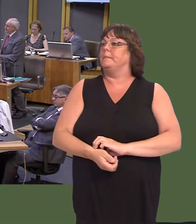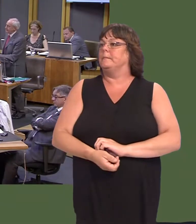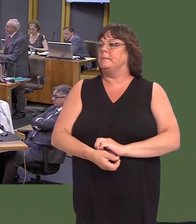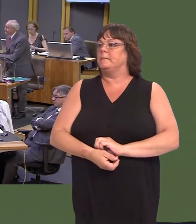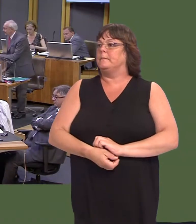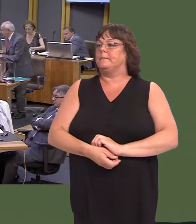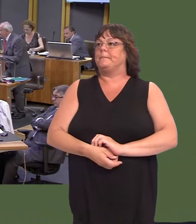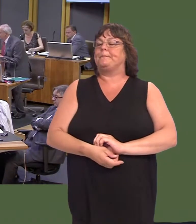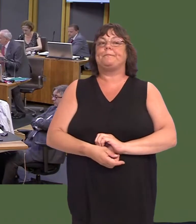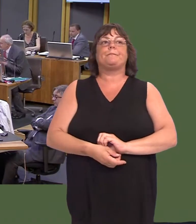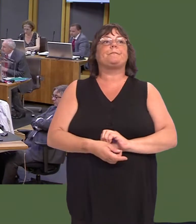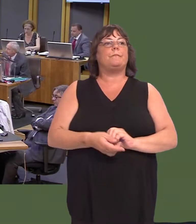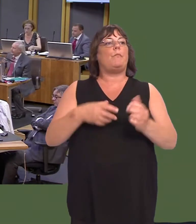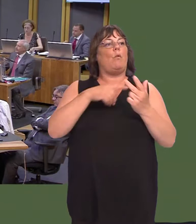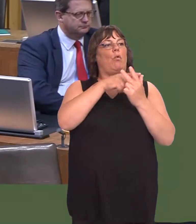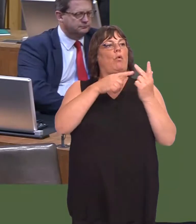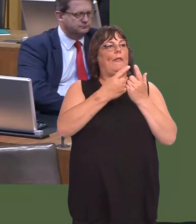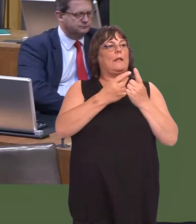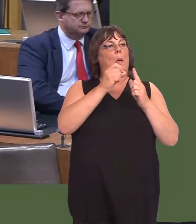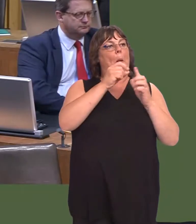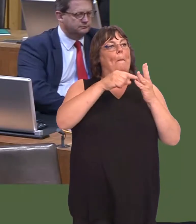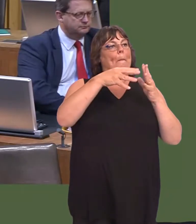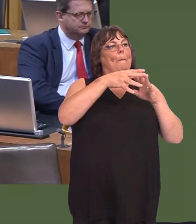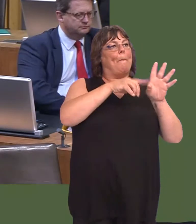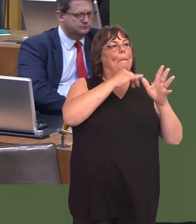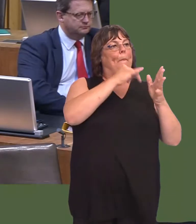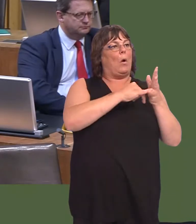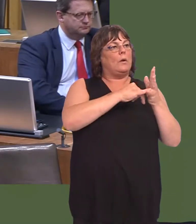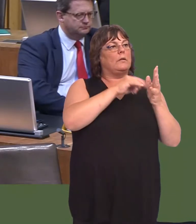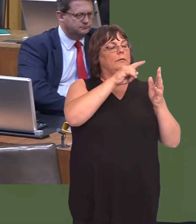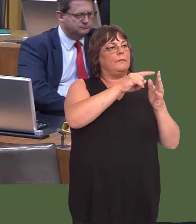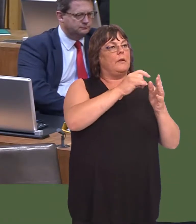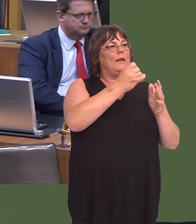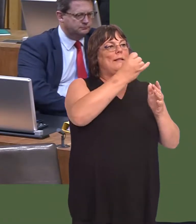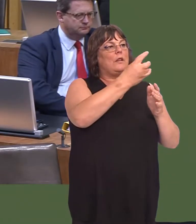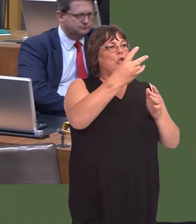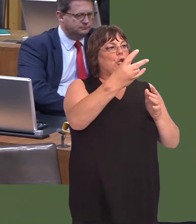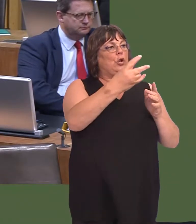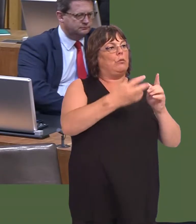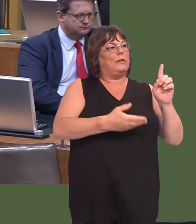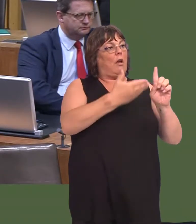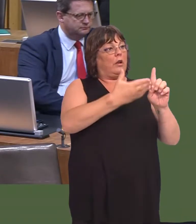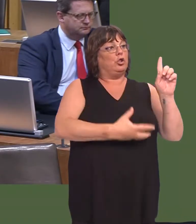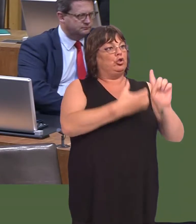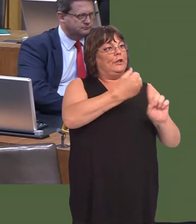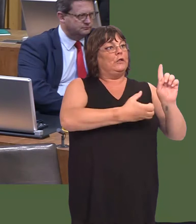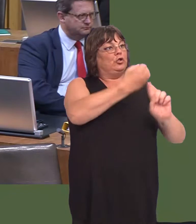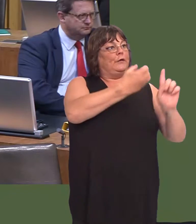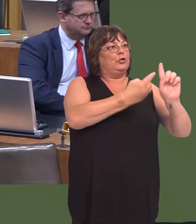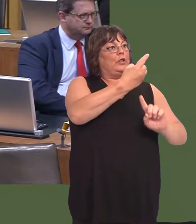Carwyn Jones: Three things: first of all, in Powys, for example, the performance against the 62-day pathway has been 100 per cent on five occasions in the last 12 months.